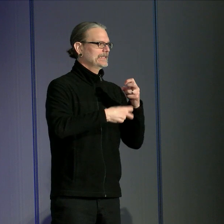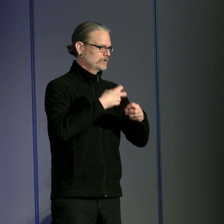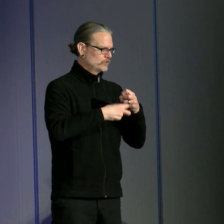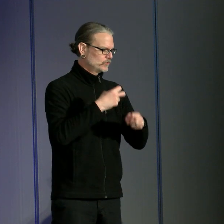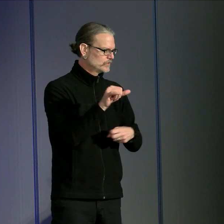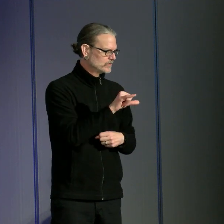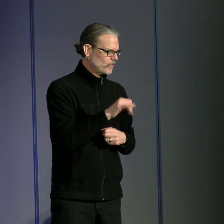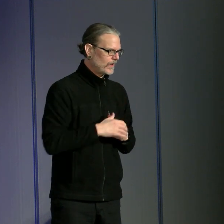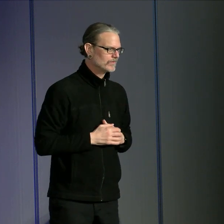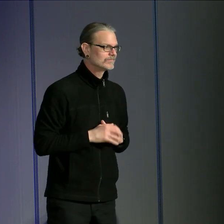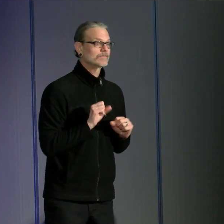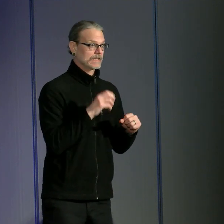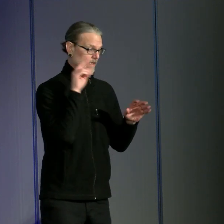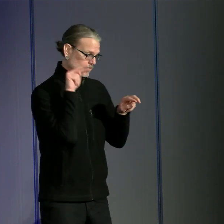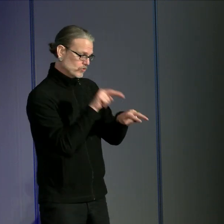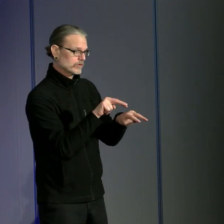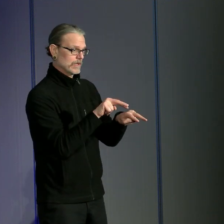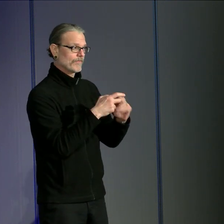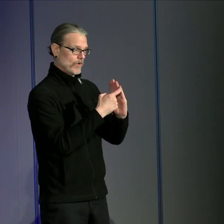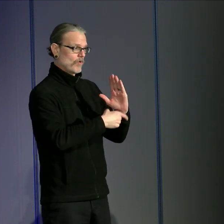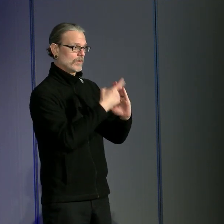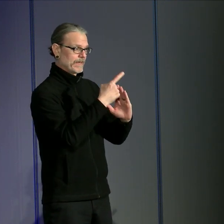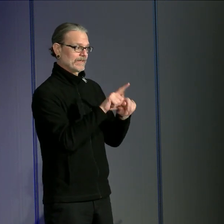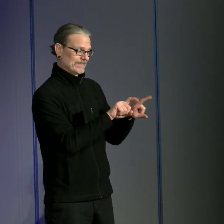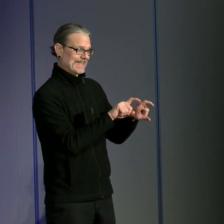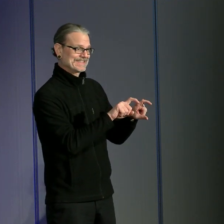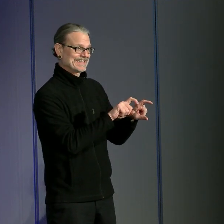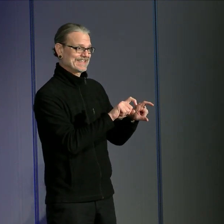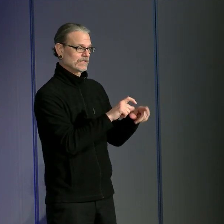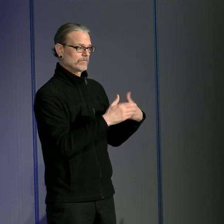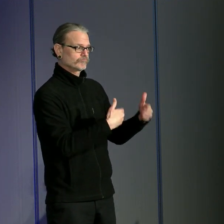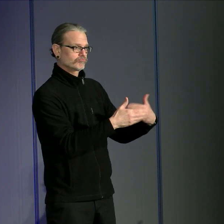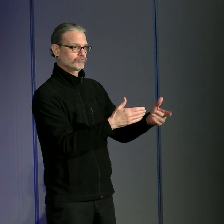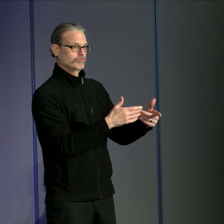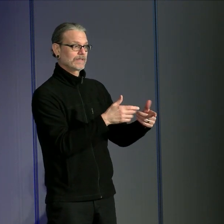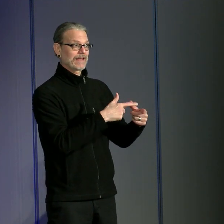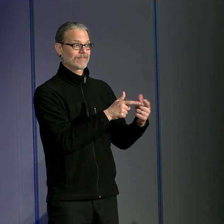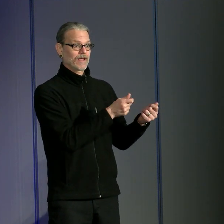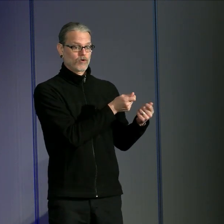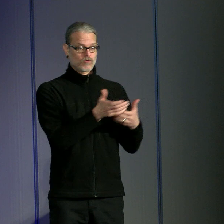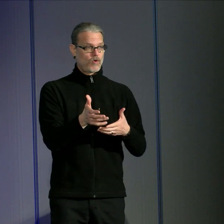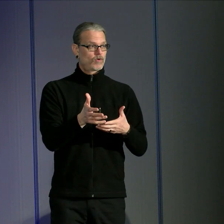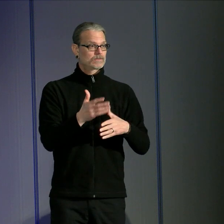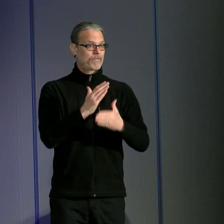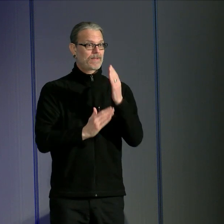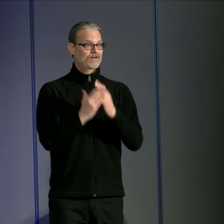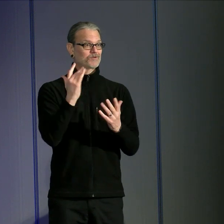You can also do that automated testing to speed up the manual testing.